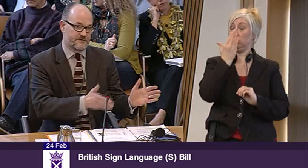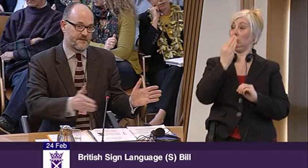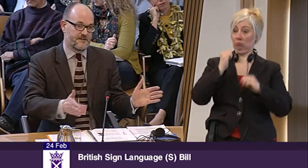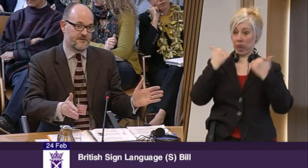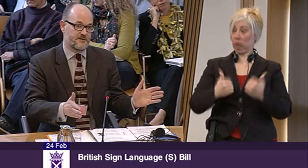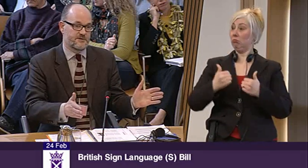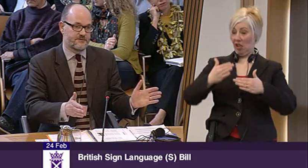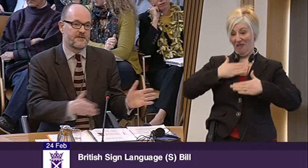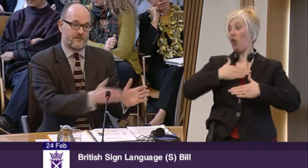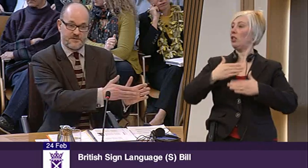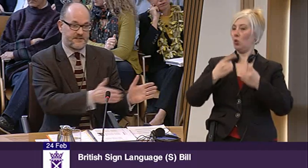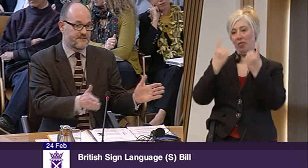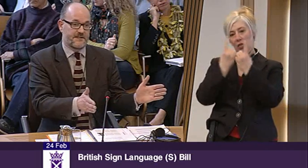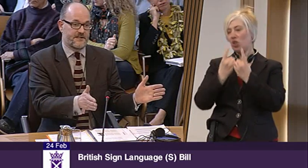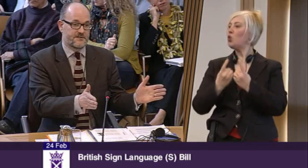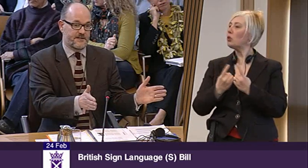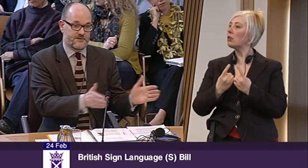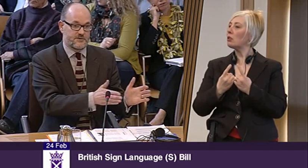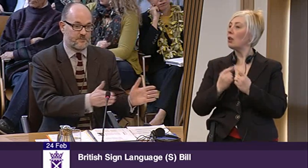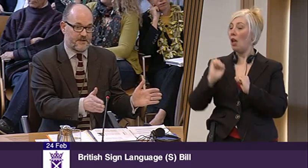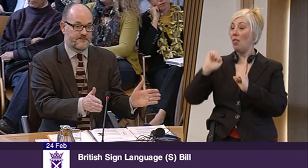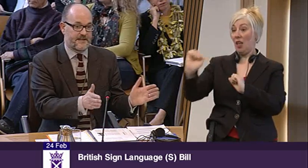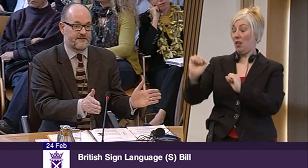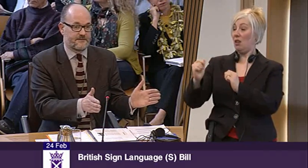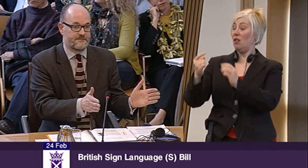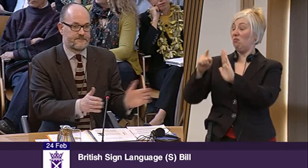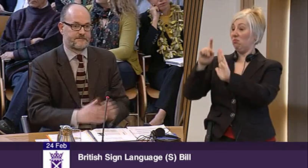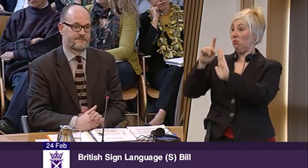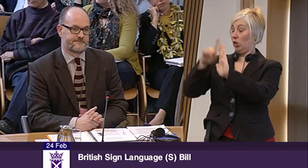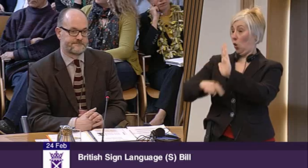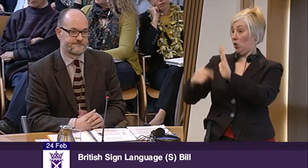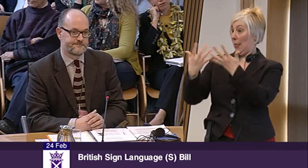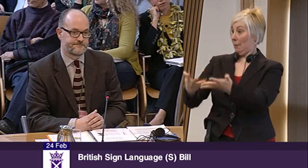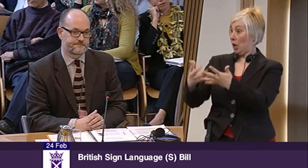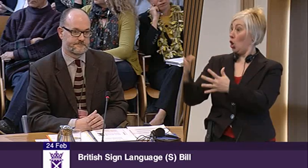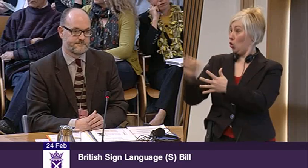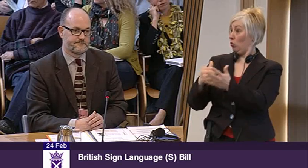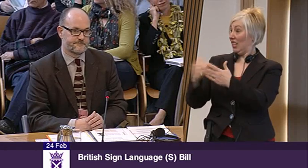alongside the other issues that existing legislation should be able to handle.